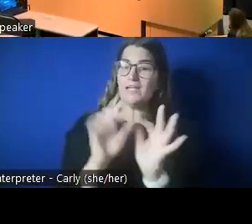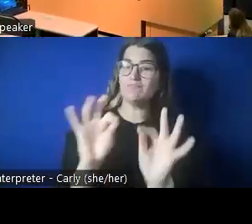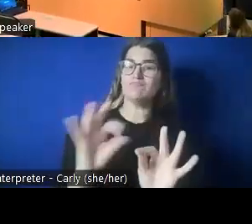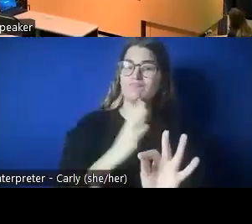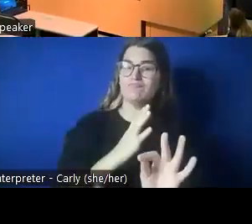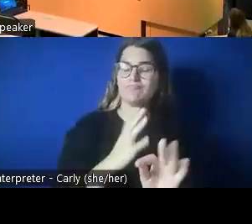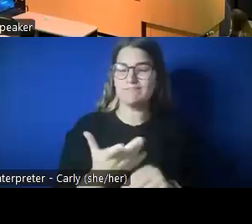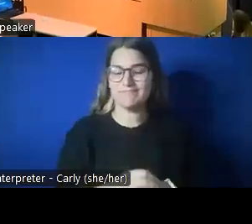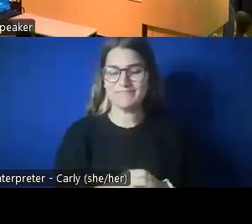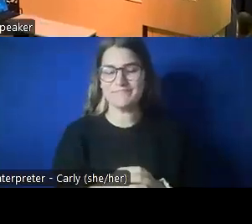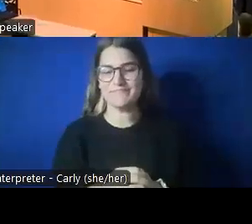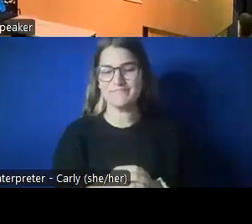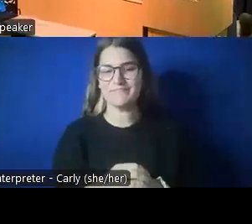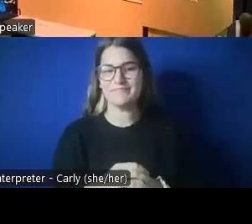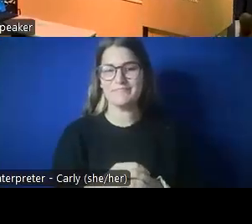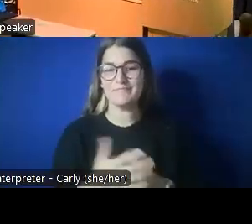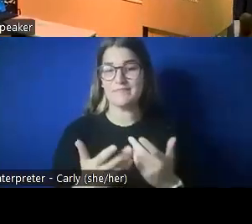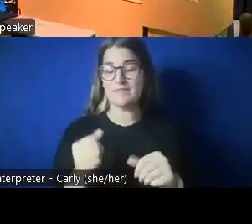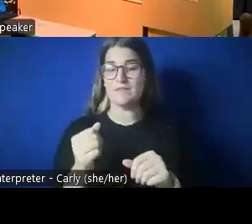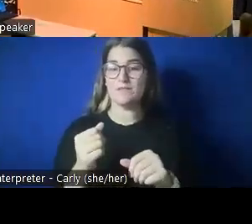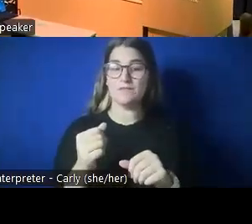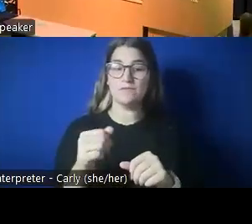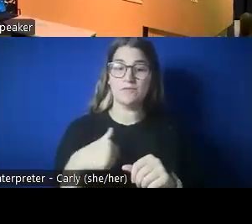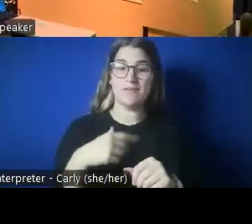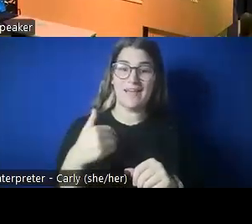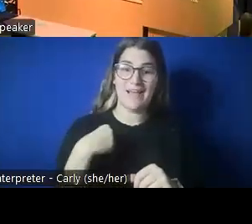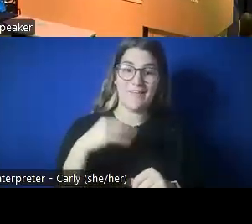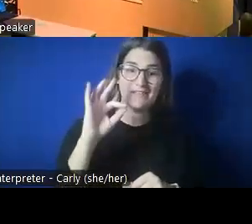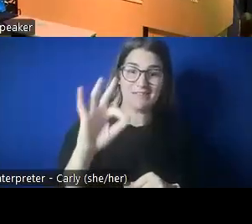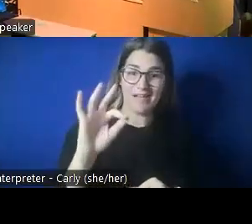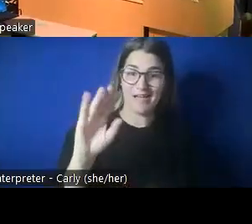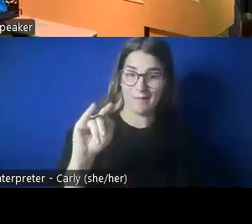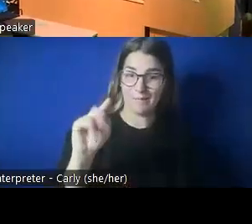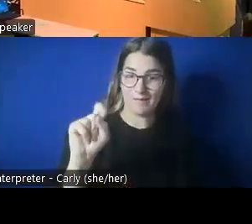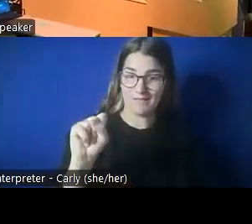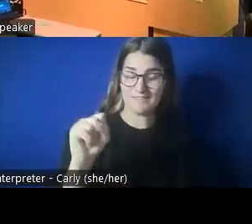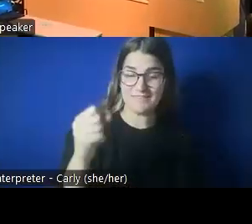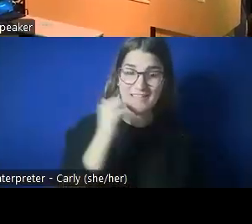assessing are you using like nine blunts a day or is it um because that's quite an extensive amount